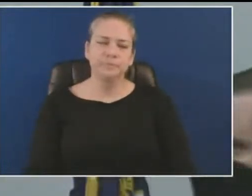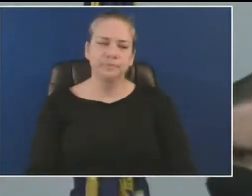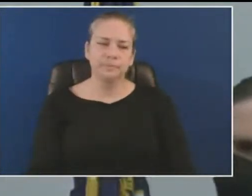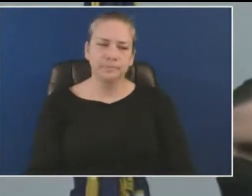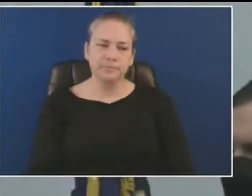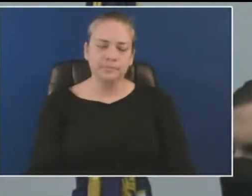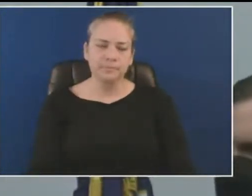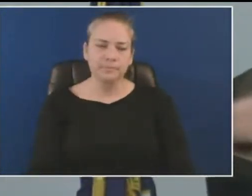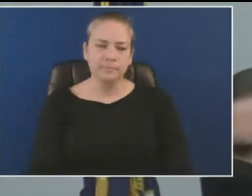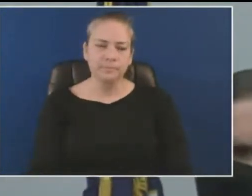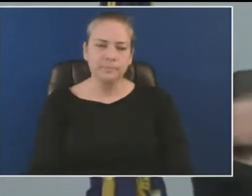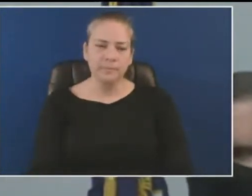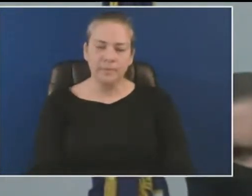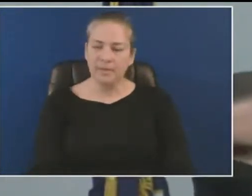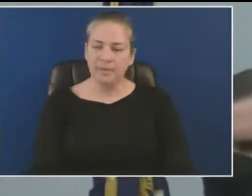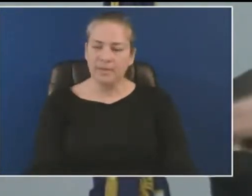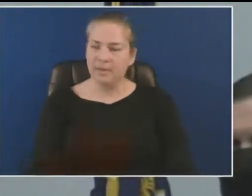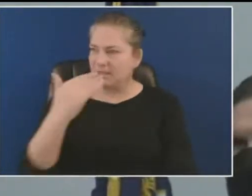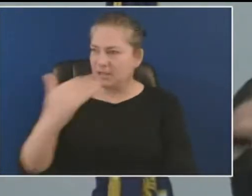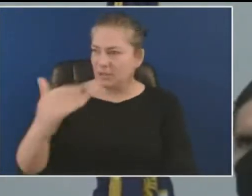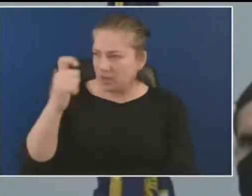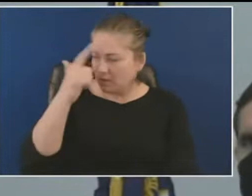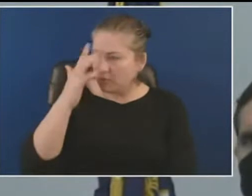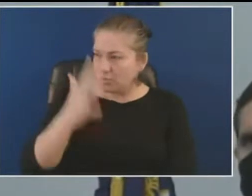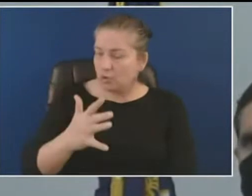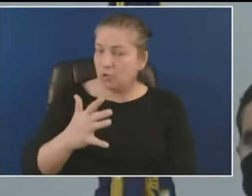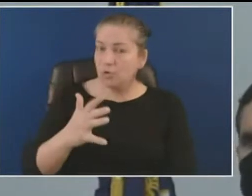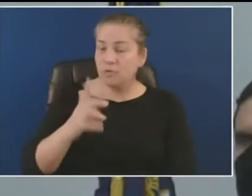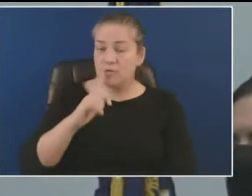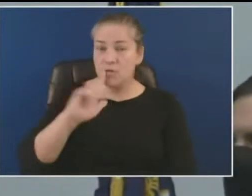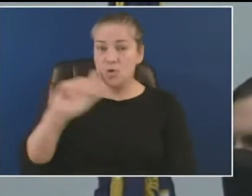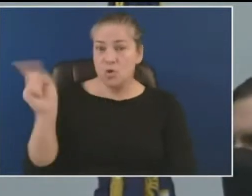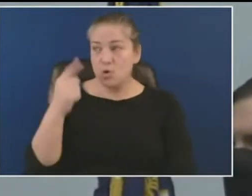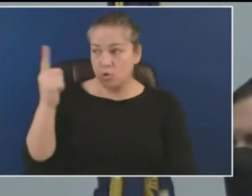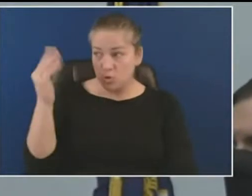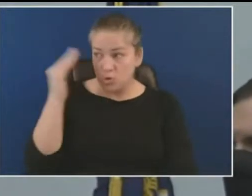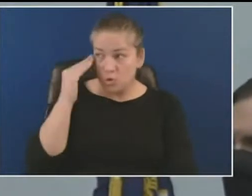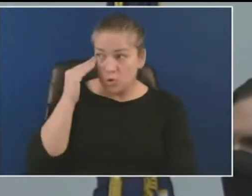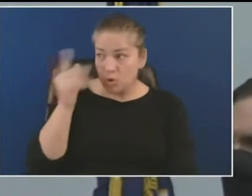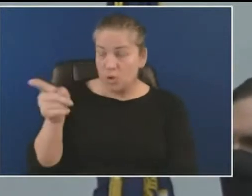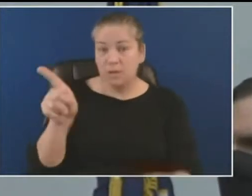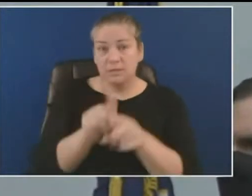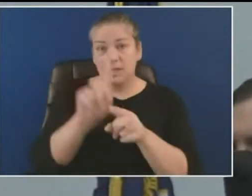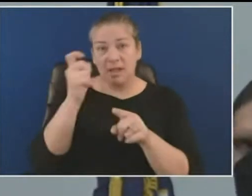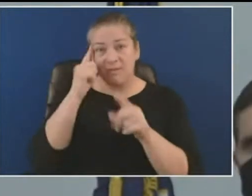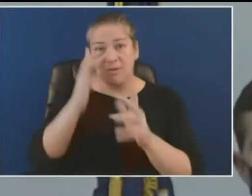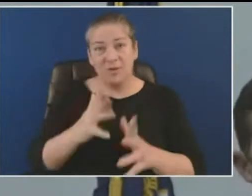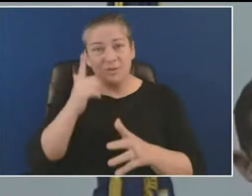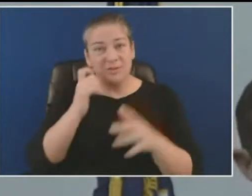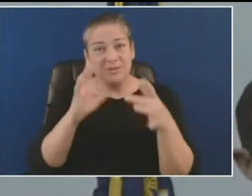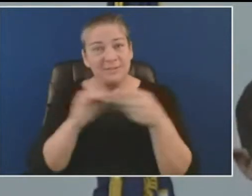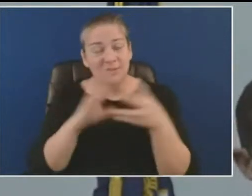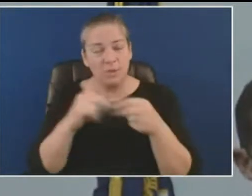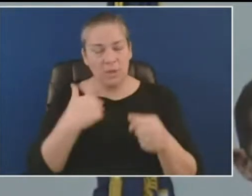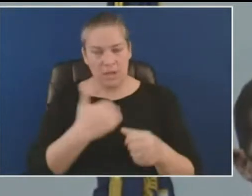Becky governor over everybody's awareness it and as the governor had just alluded to, we currently have guardsmen who are stood